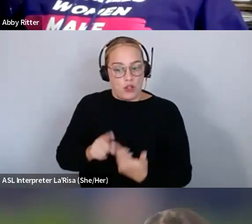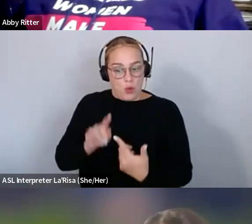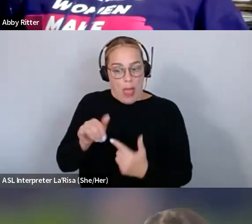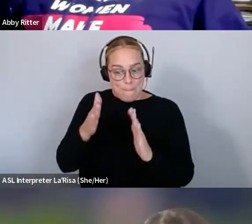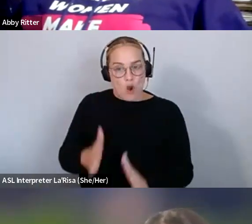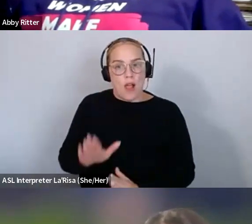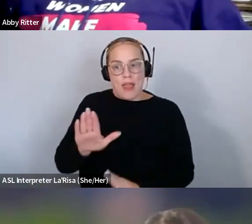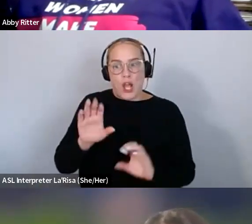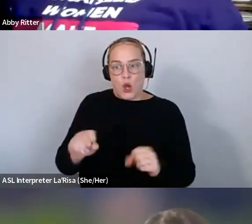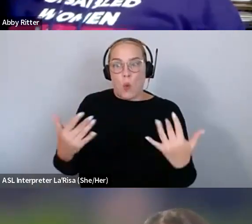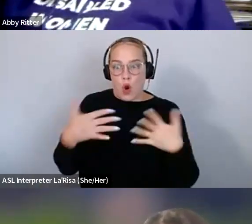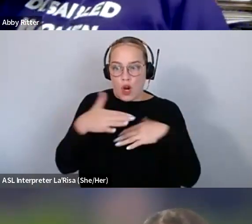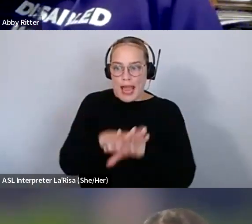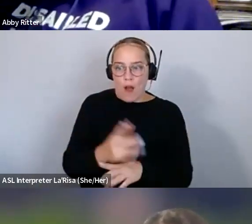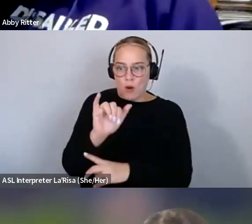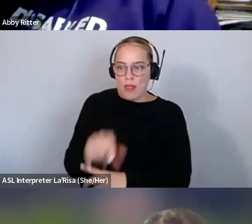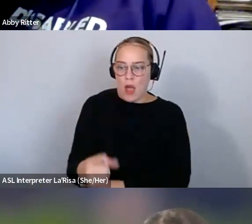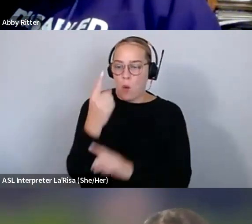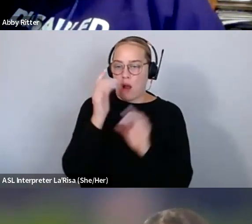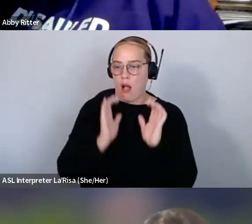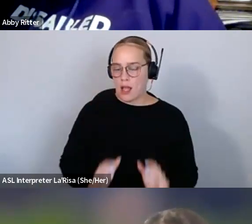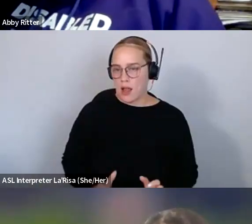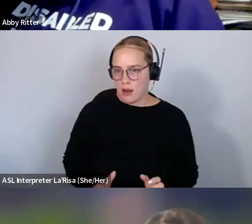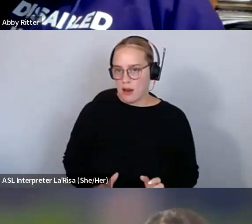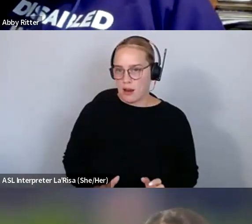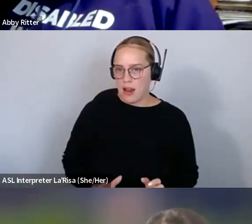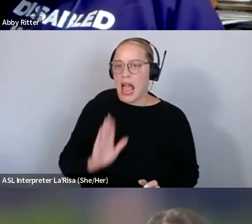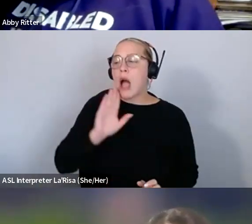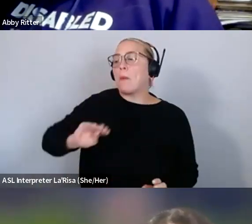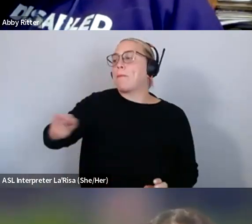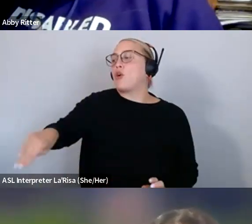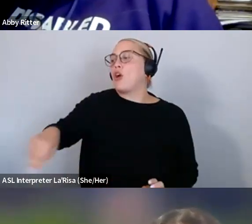extreme fear of dogs as part of her mental health disability. Perhaps, as